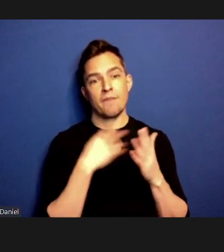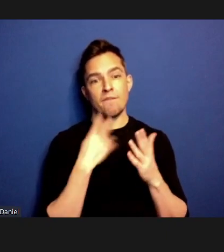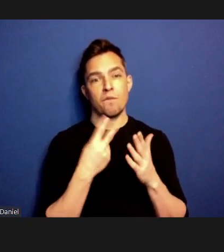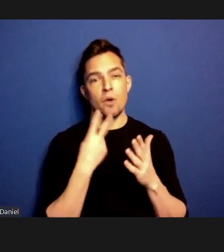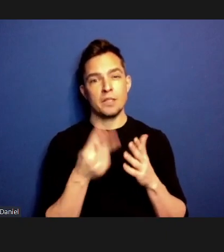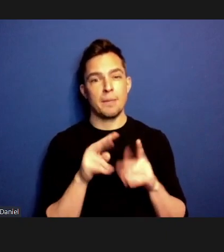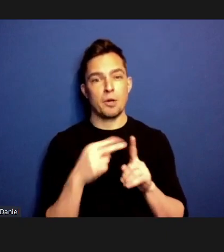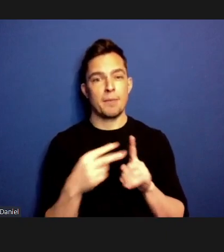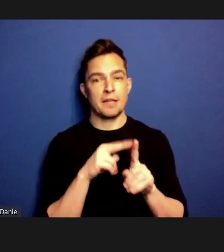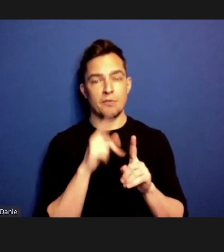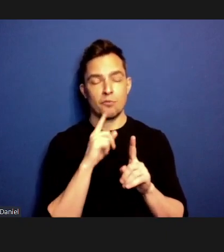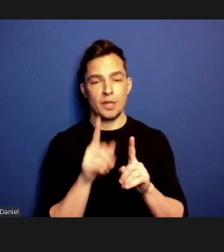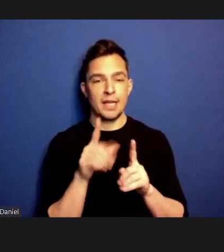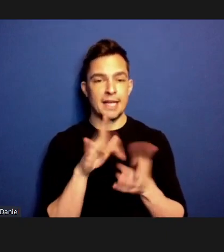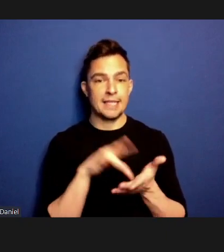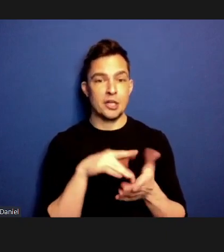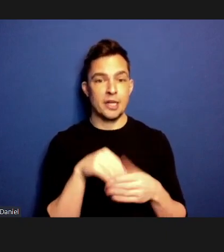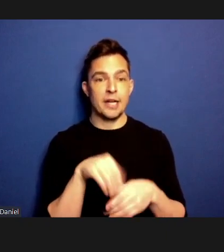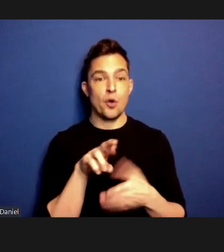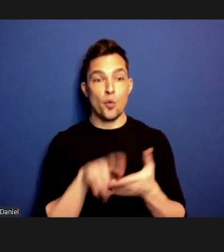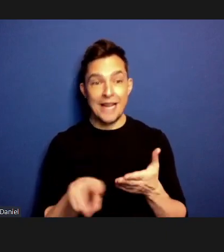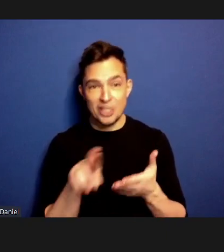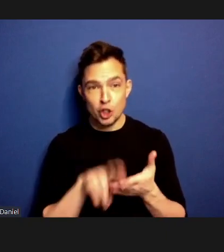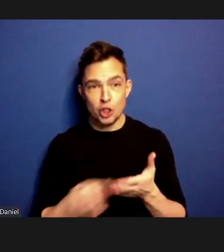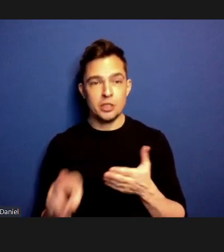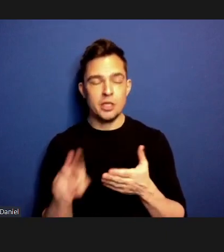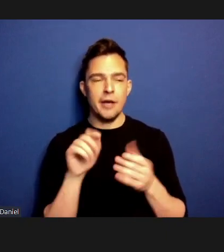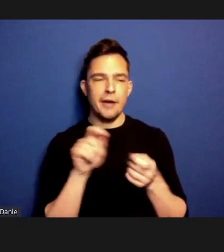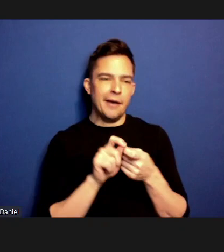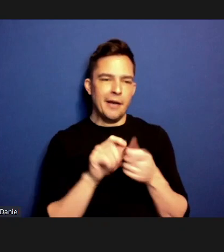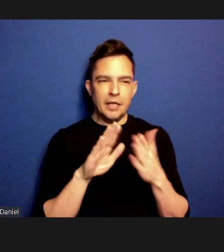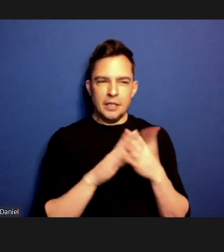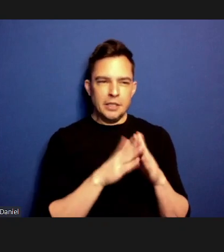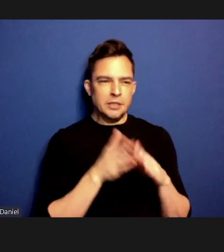are really centred in research, especially communities that are over research and are